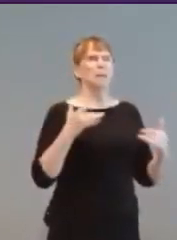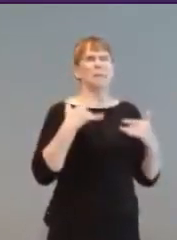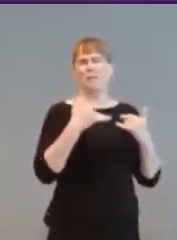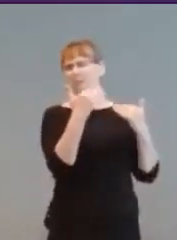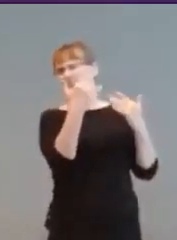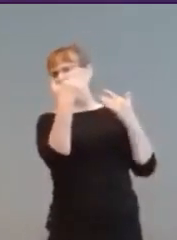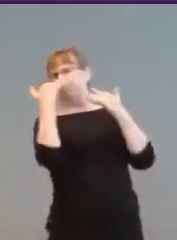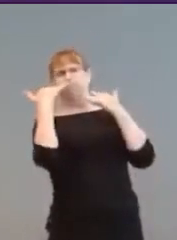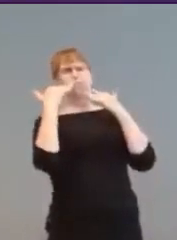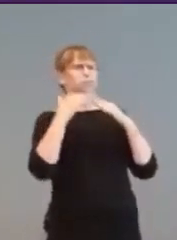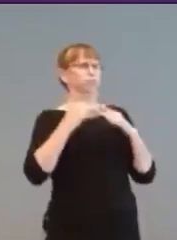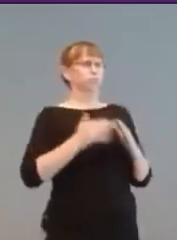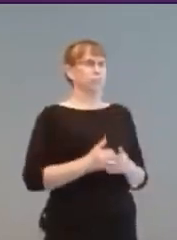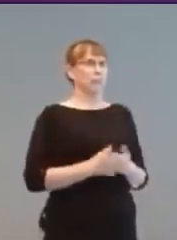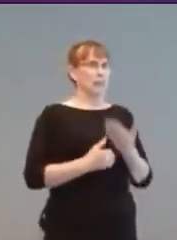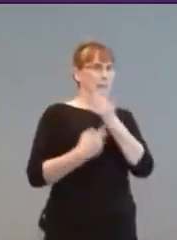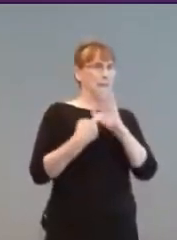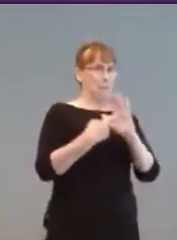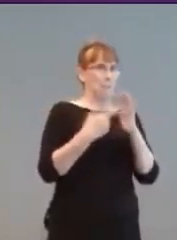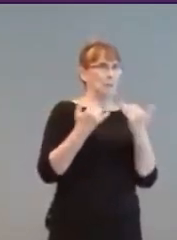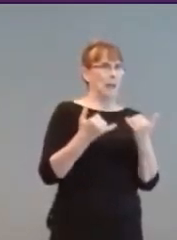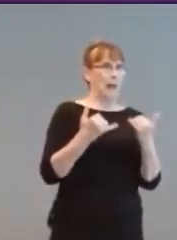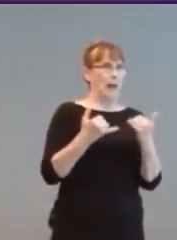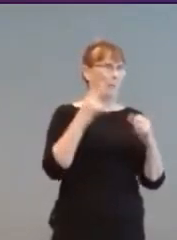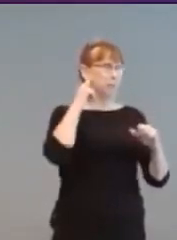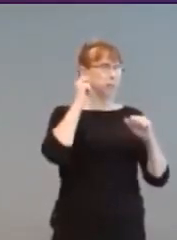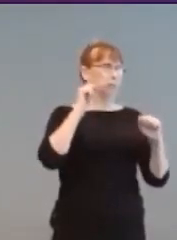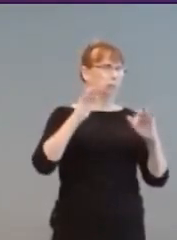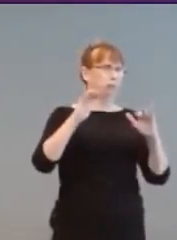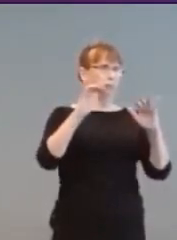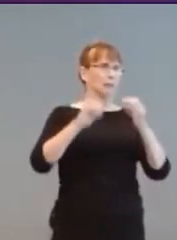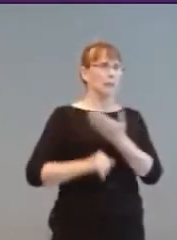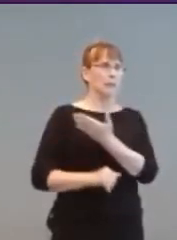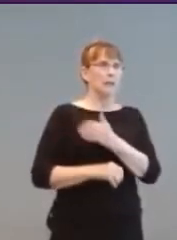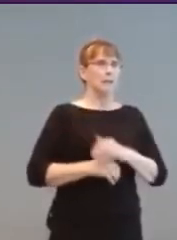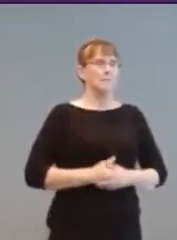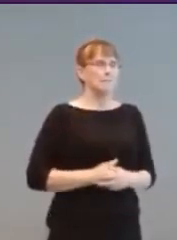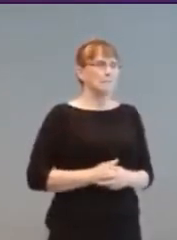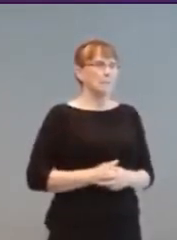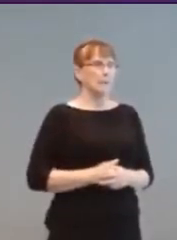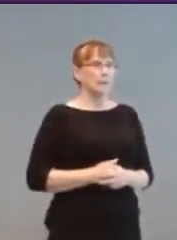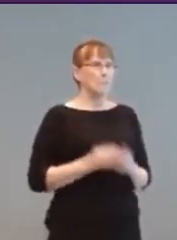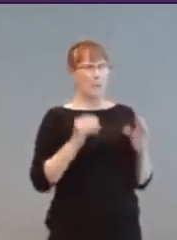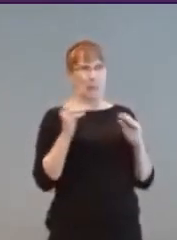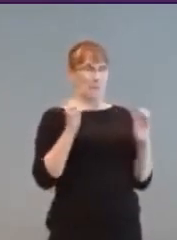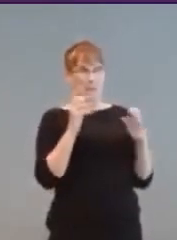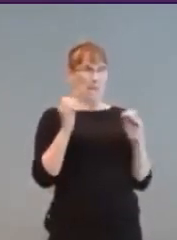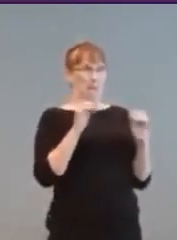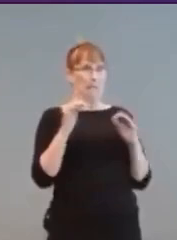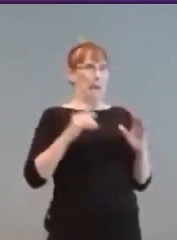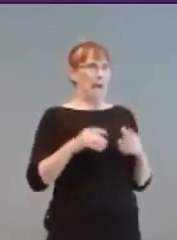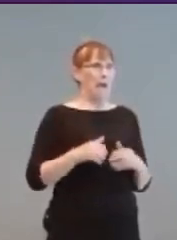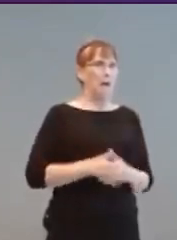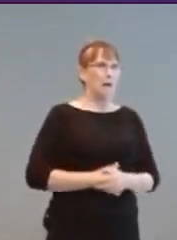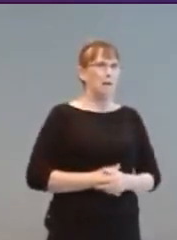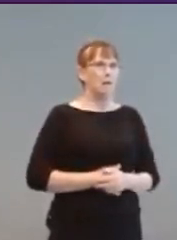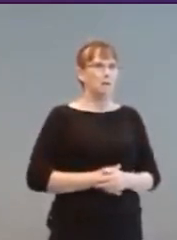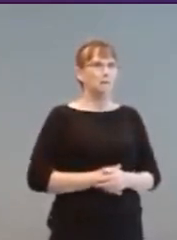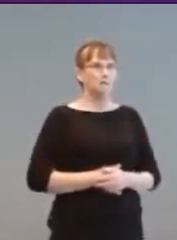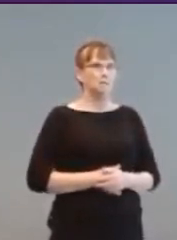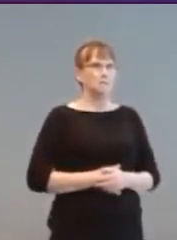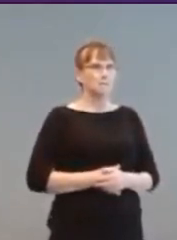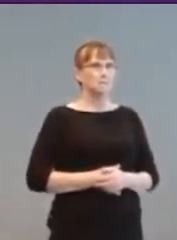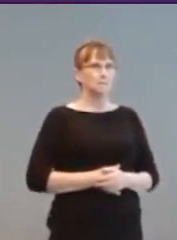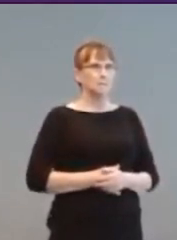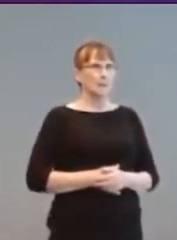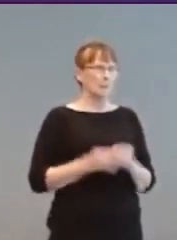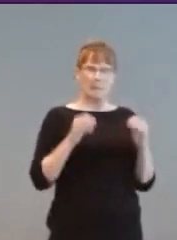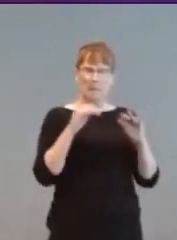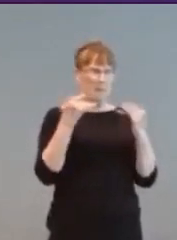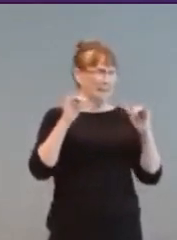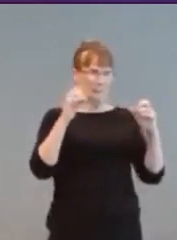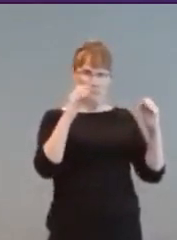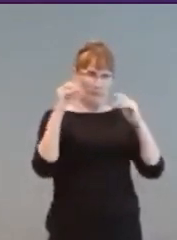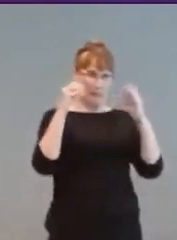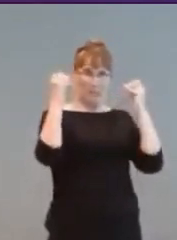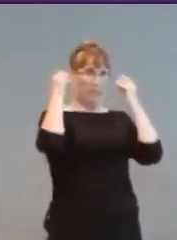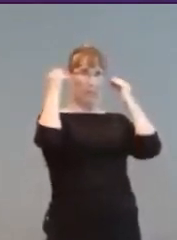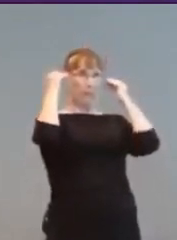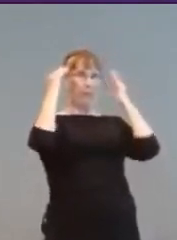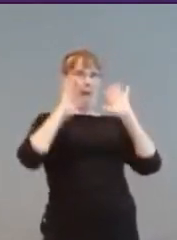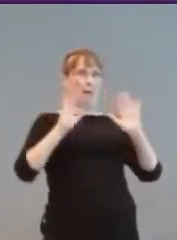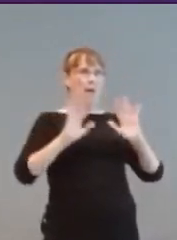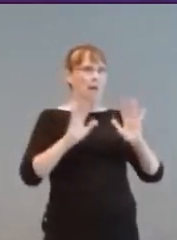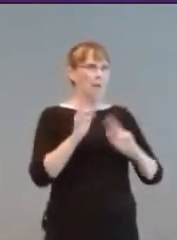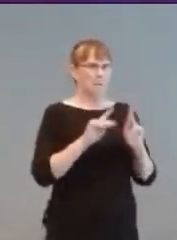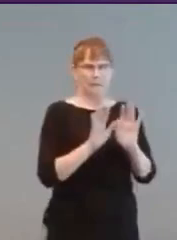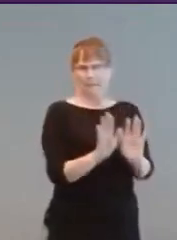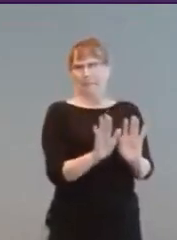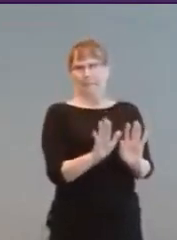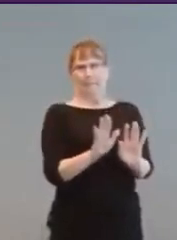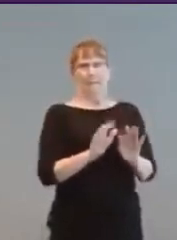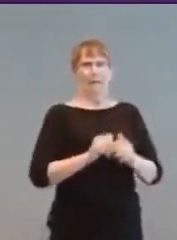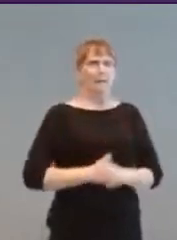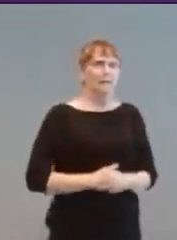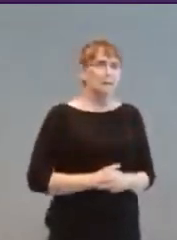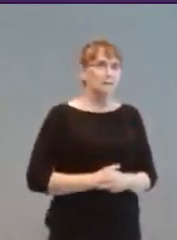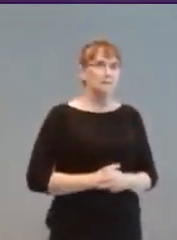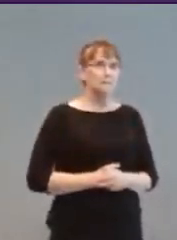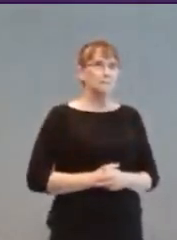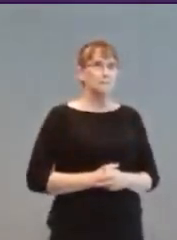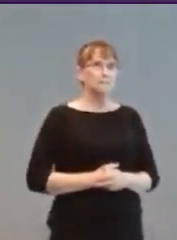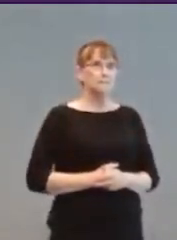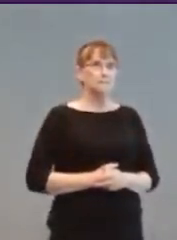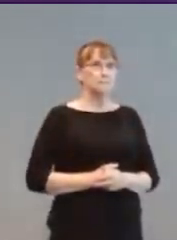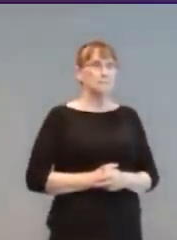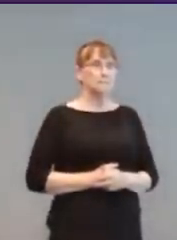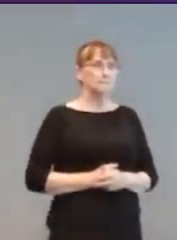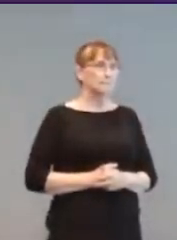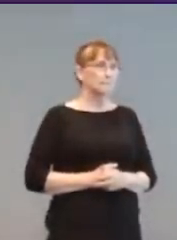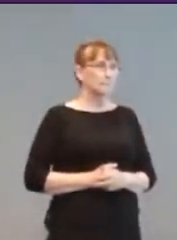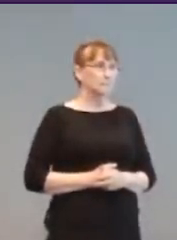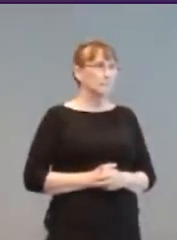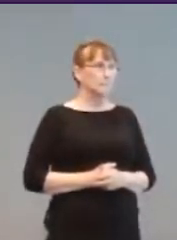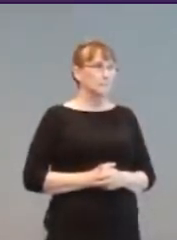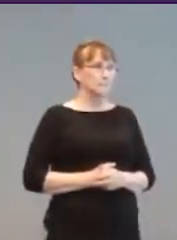"You're the greatest!"